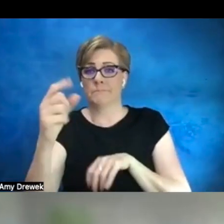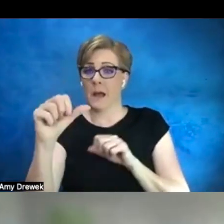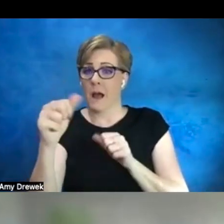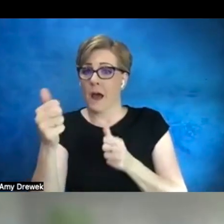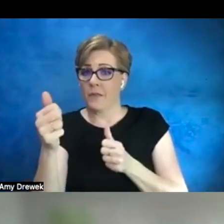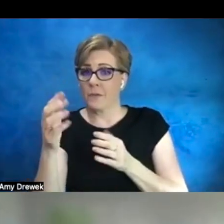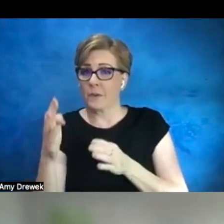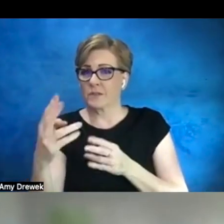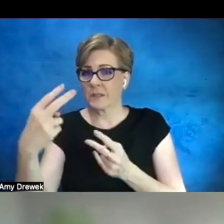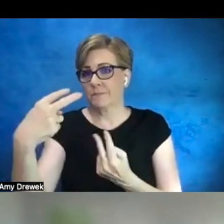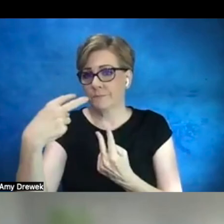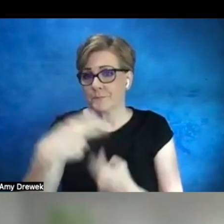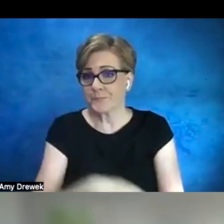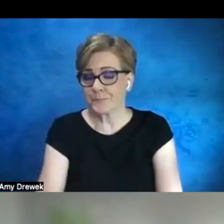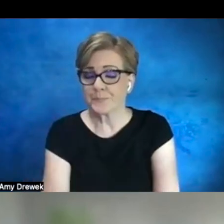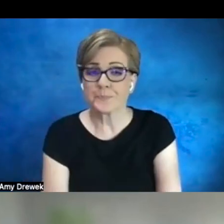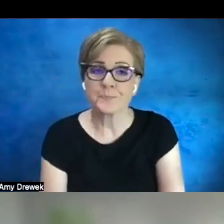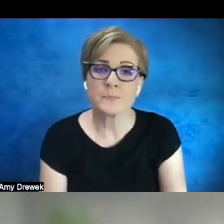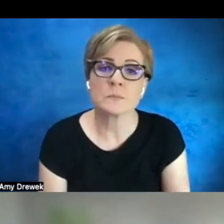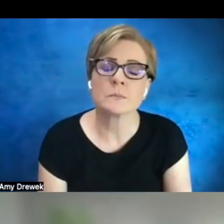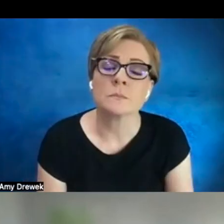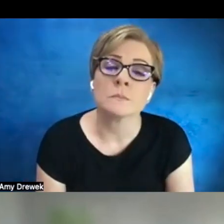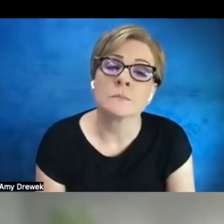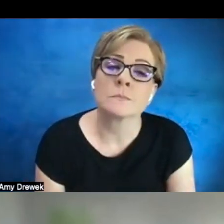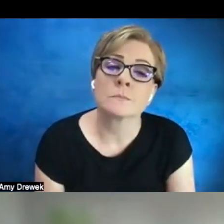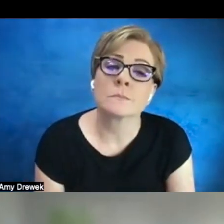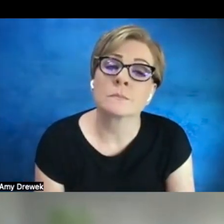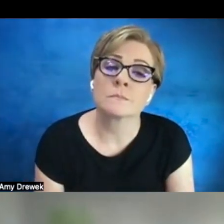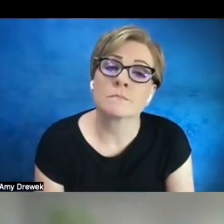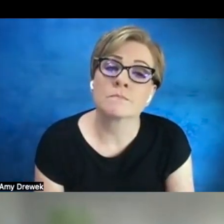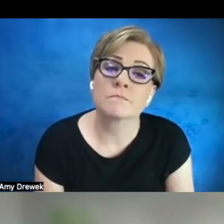looking over and looking at their computer. And I would say her expression looks happy.